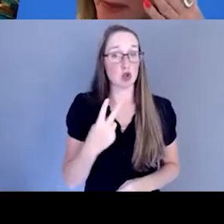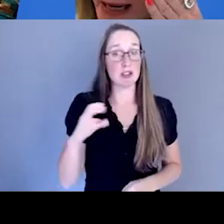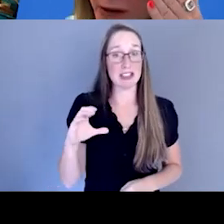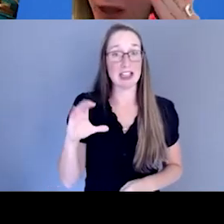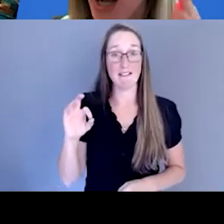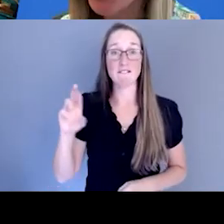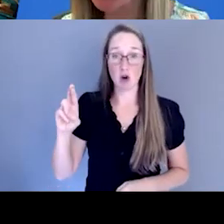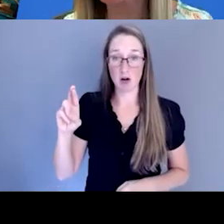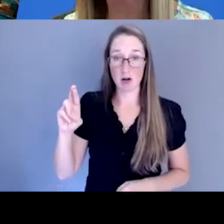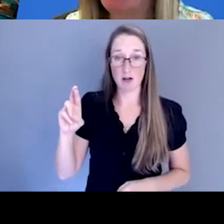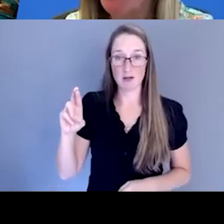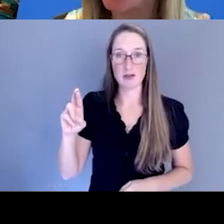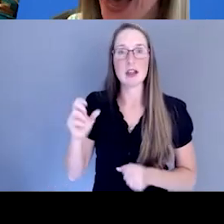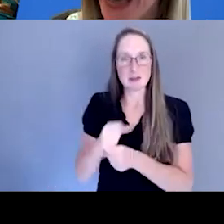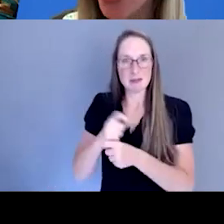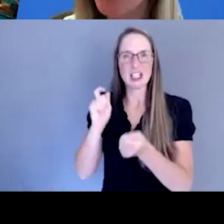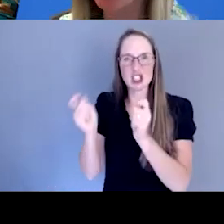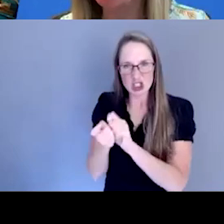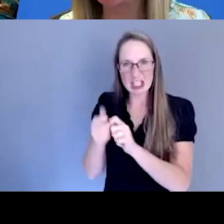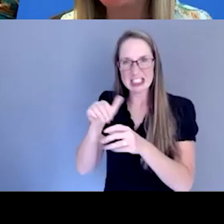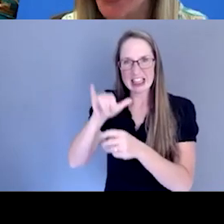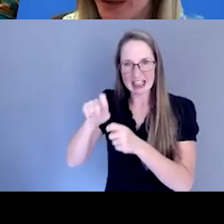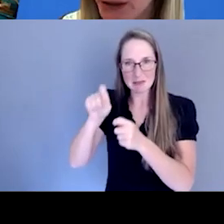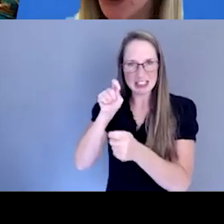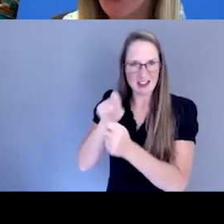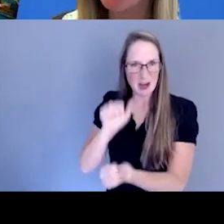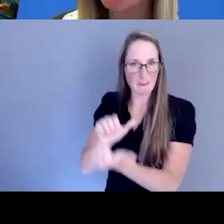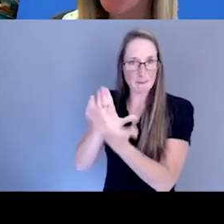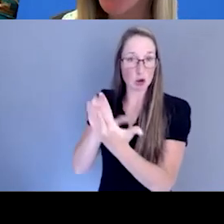made a change in that approach necessary.